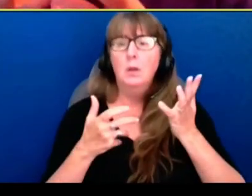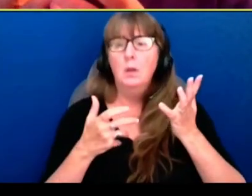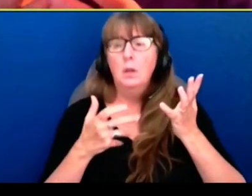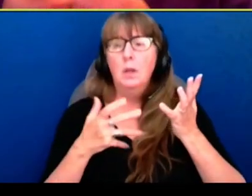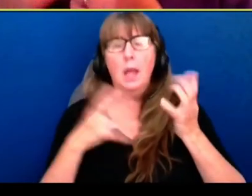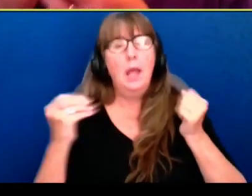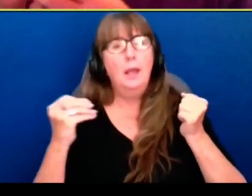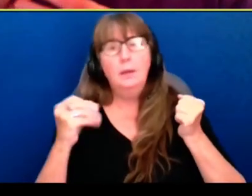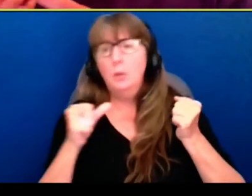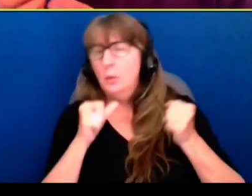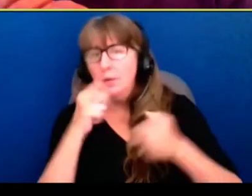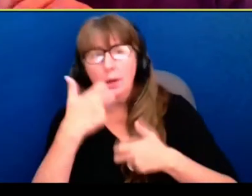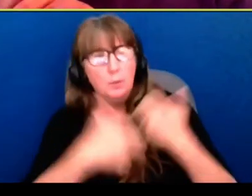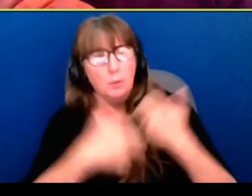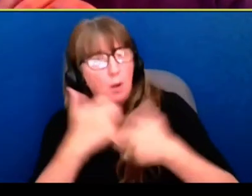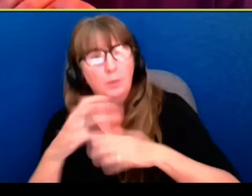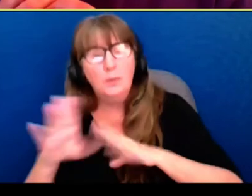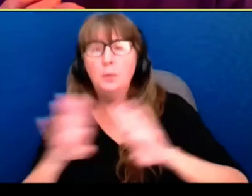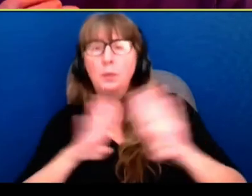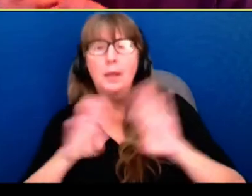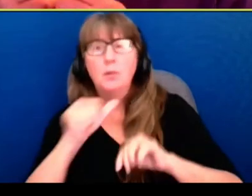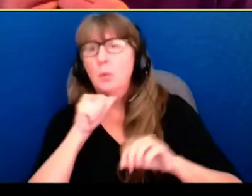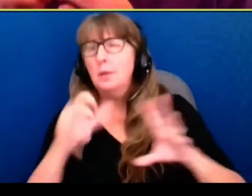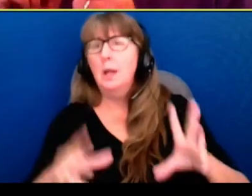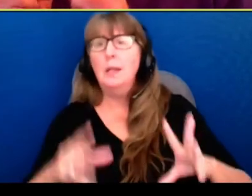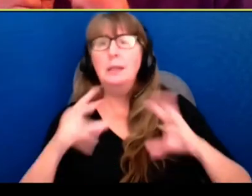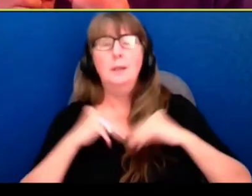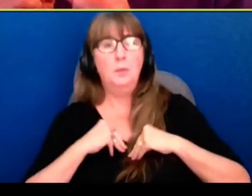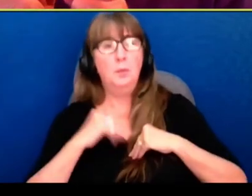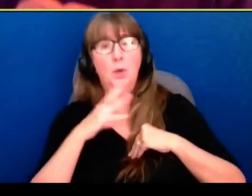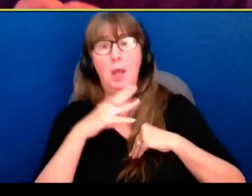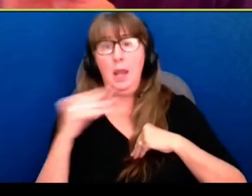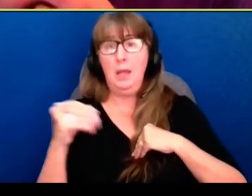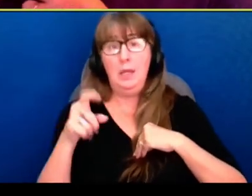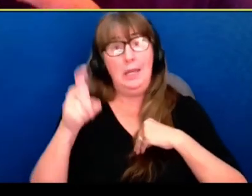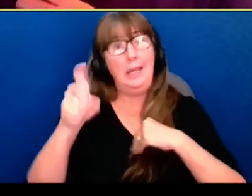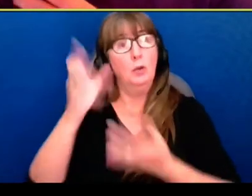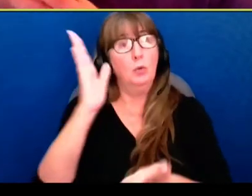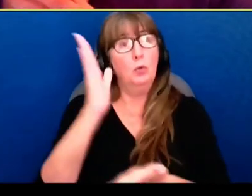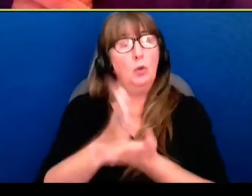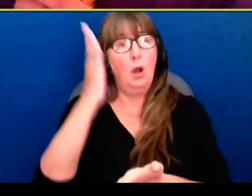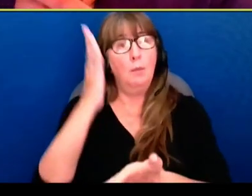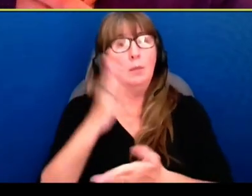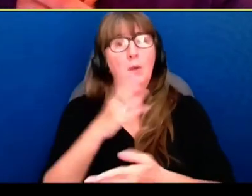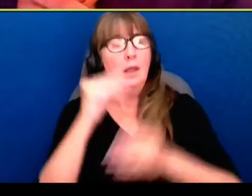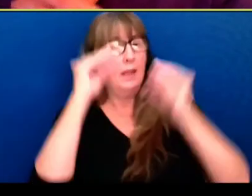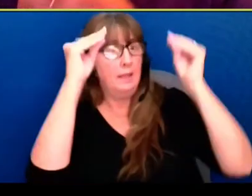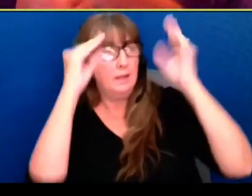problem that the behavior really wasn't acceptable, and it needed to stop. The teacher already informed